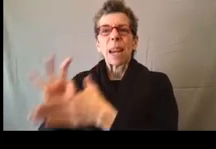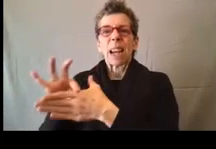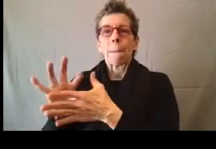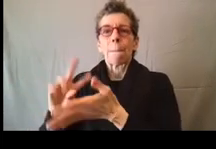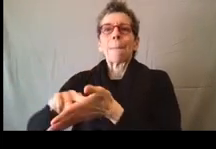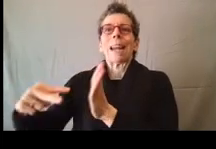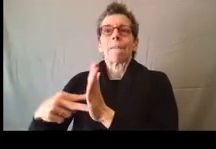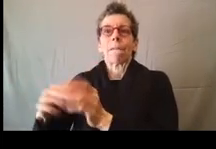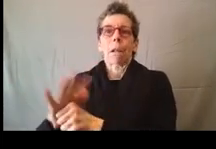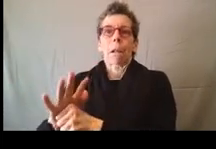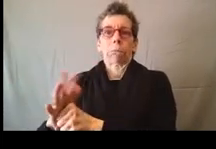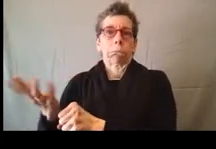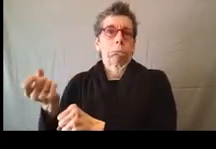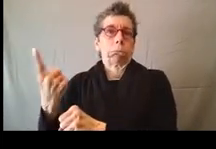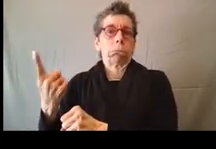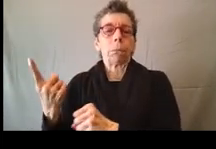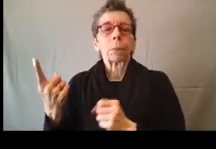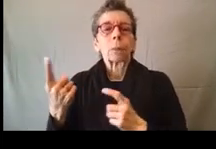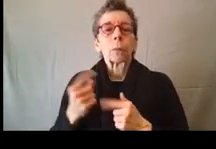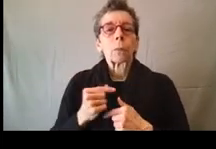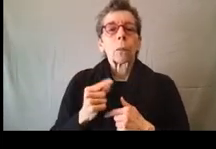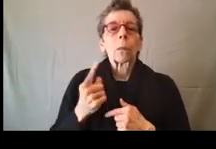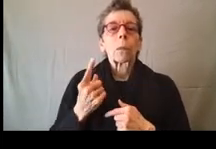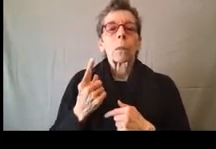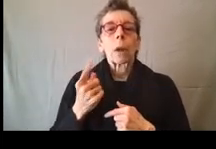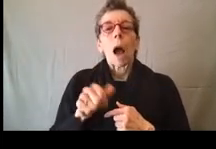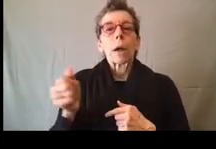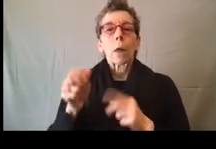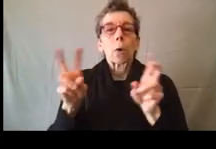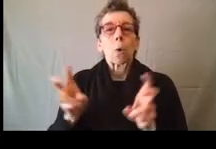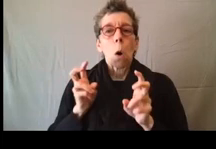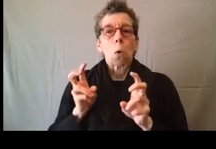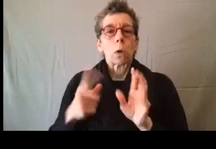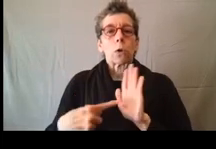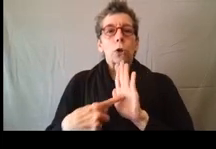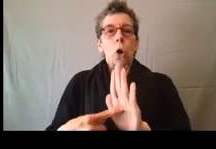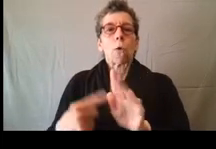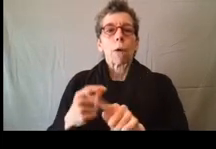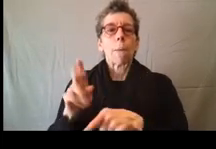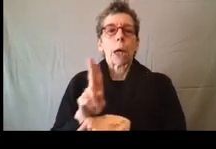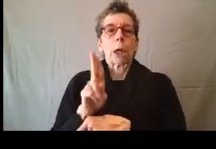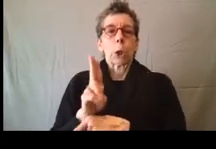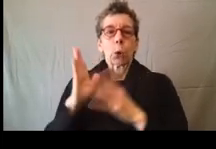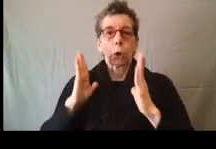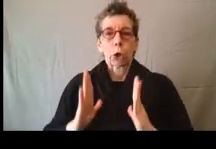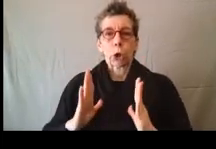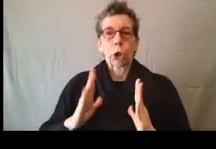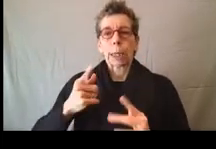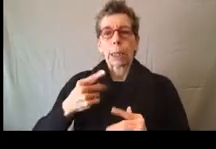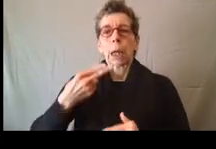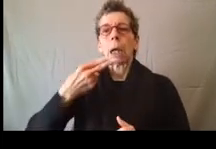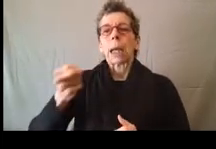testing. And here is one of the quotes from our users that he had told us, this is the